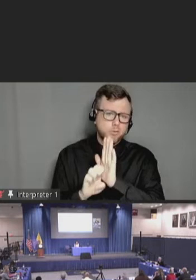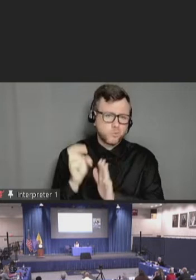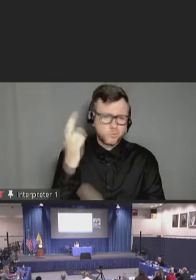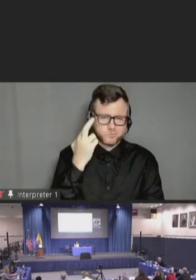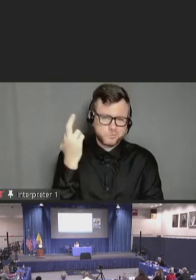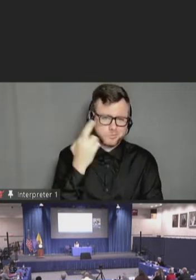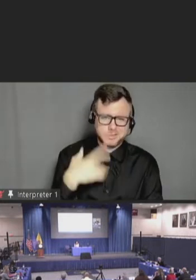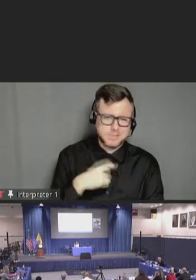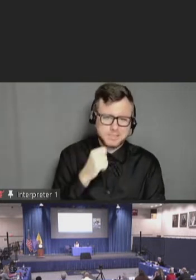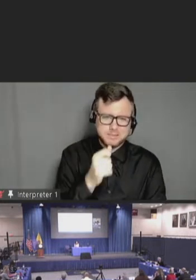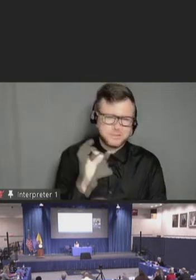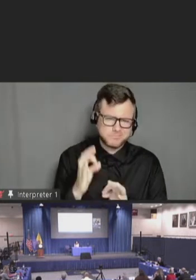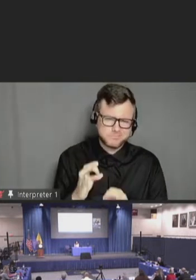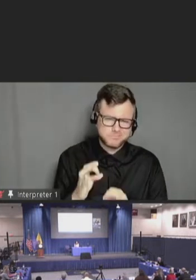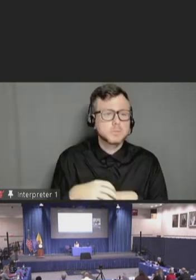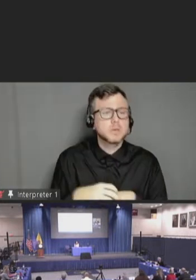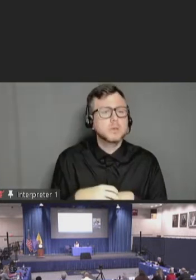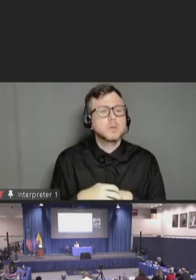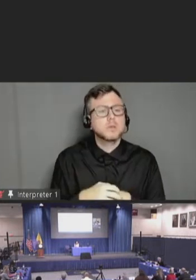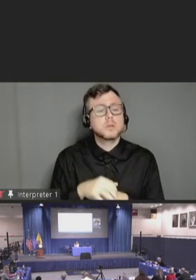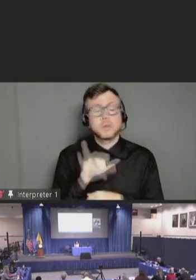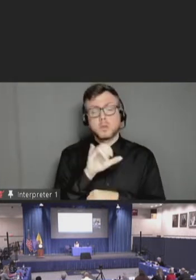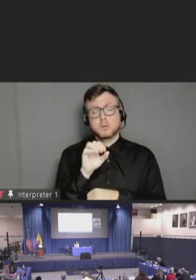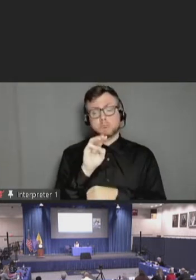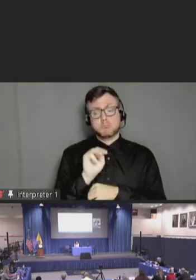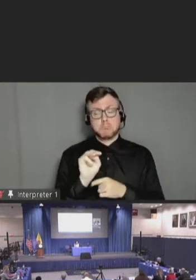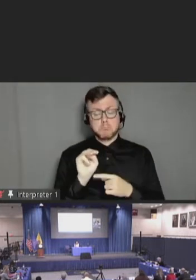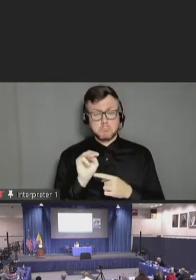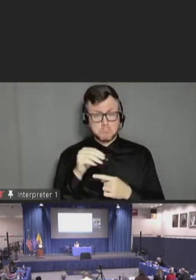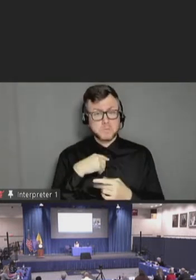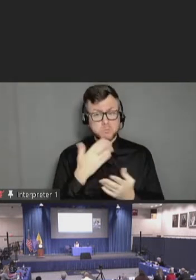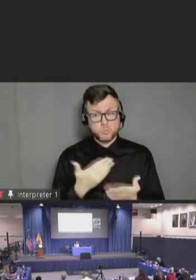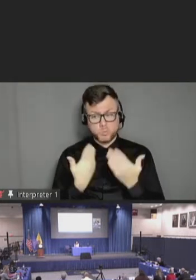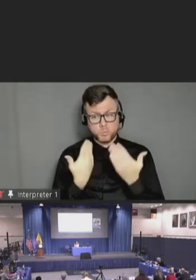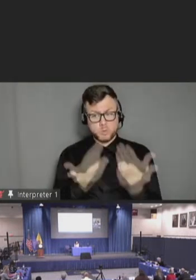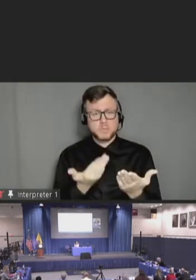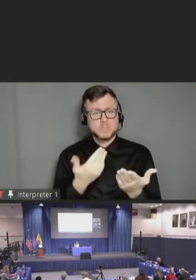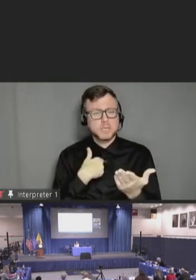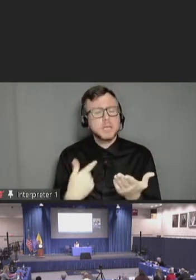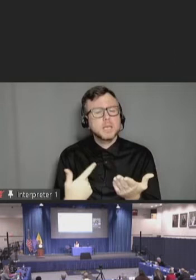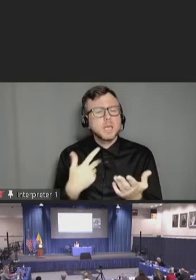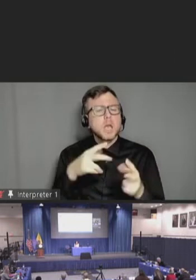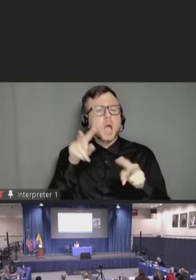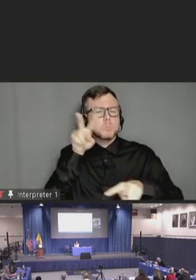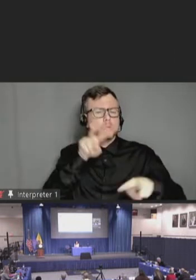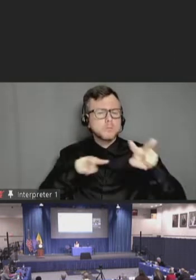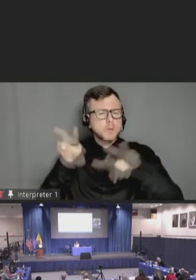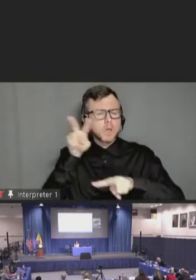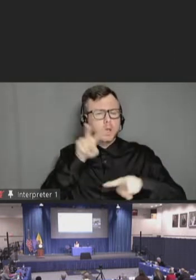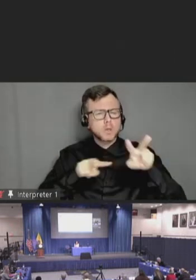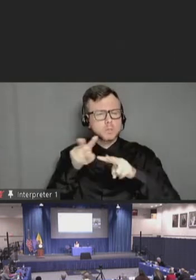However, the IOM did recommend that observational studies be conducted in existing surveillance